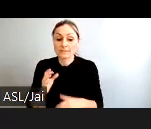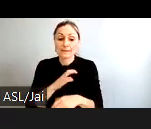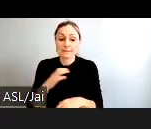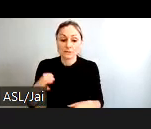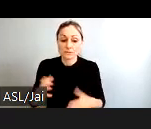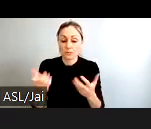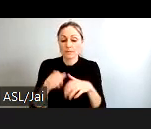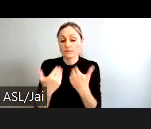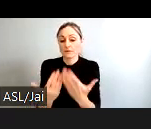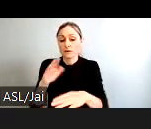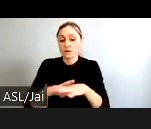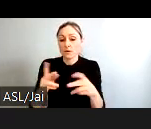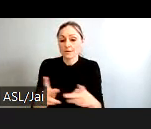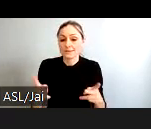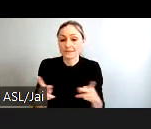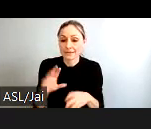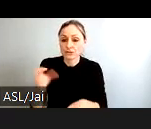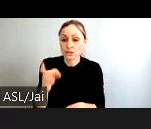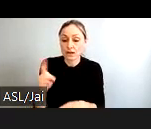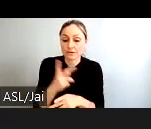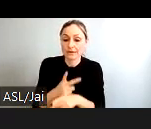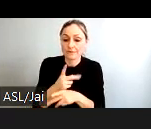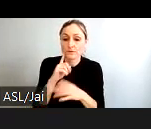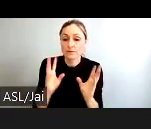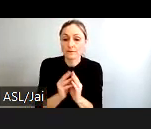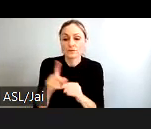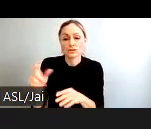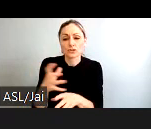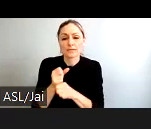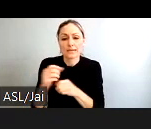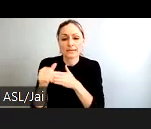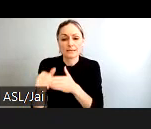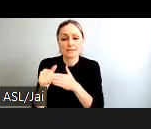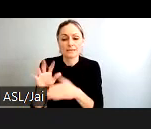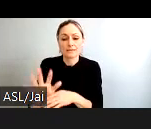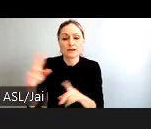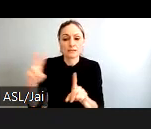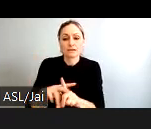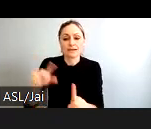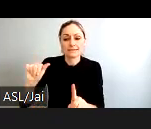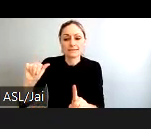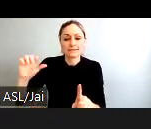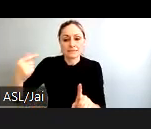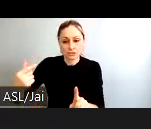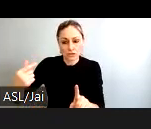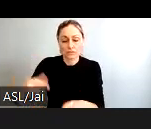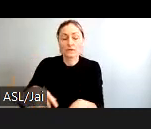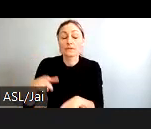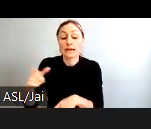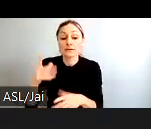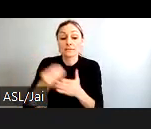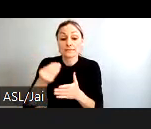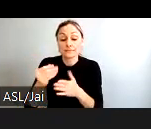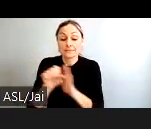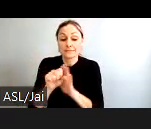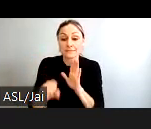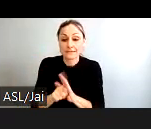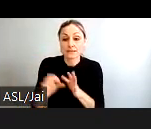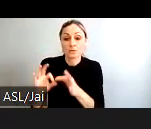childcare should seek guidance from state attorney general state childcare adheres